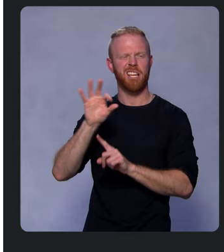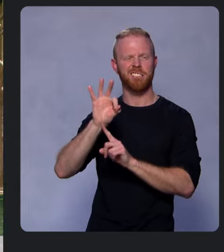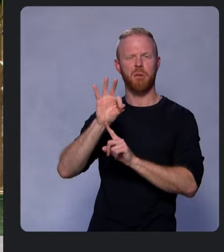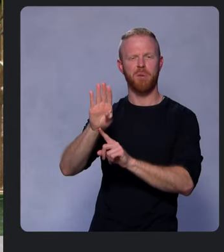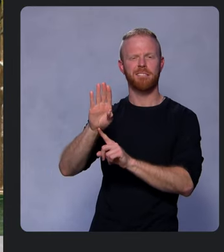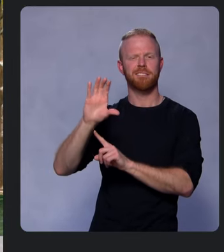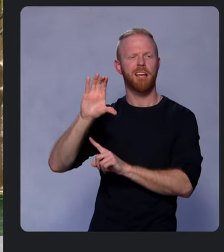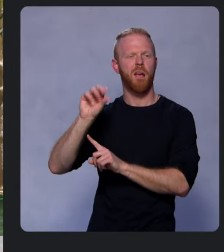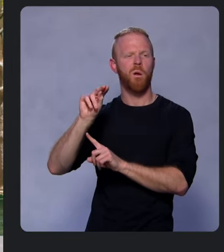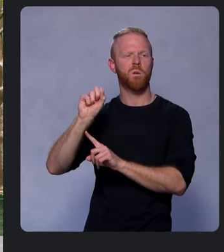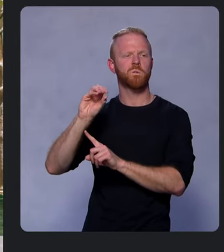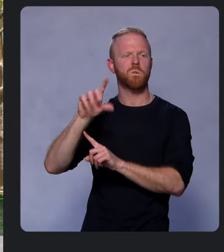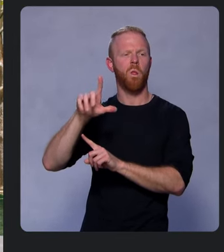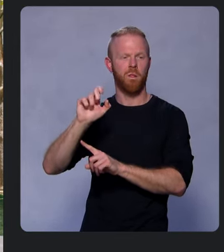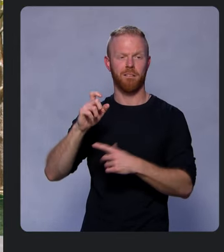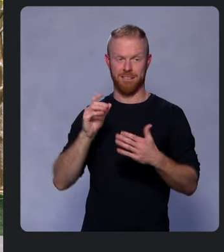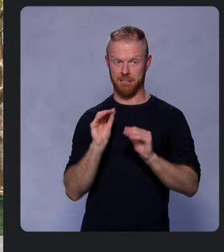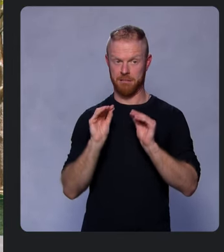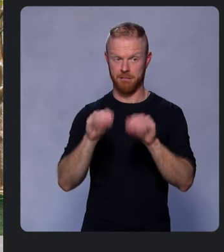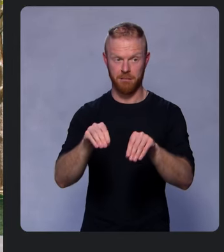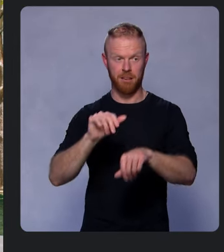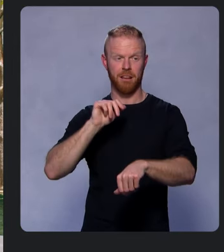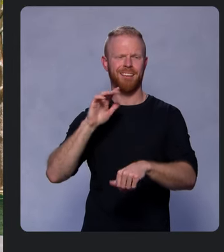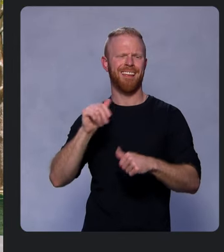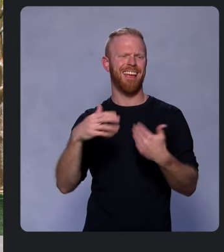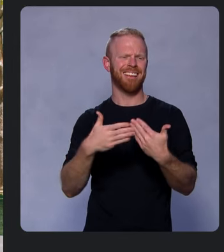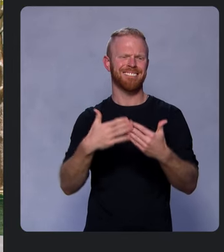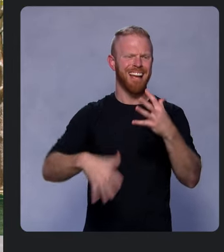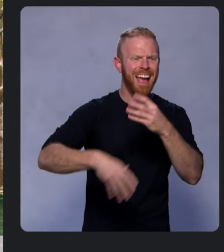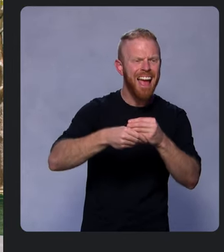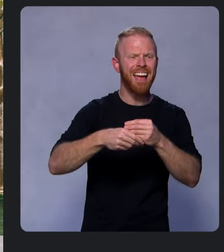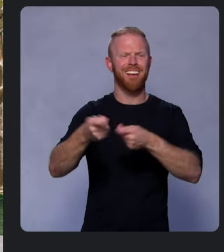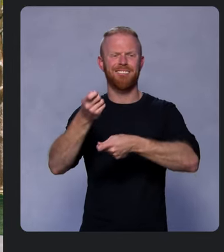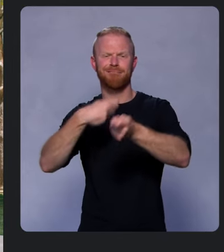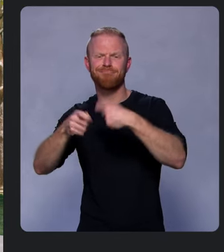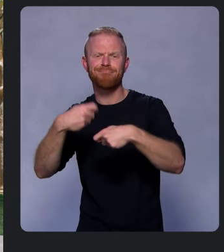and once it’s installed, you can add or update documents in Firestore and